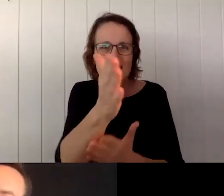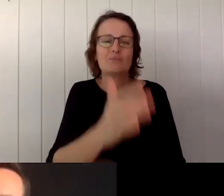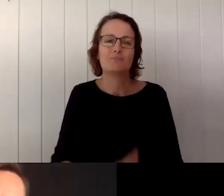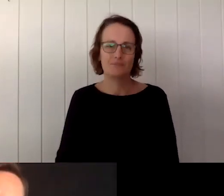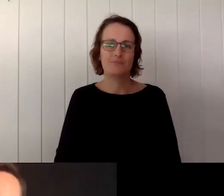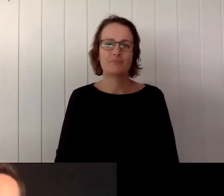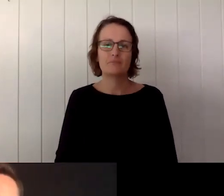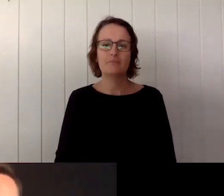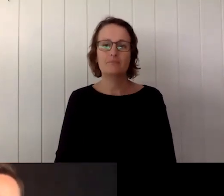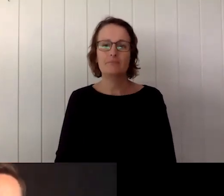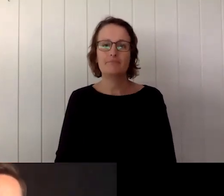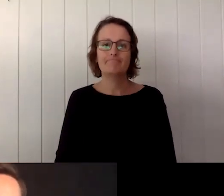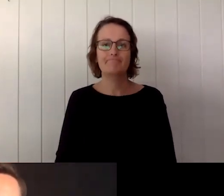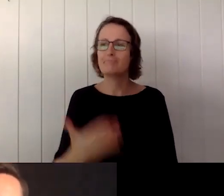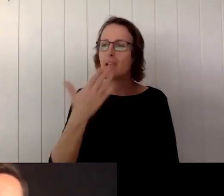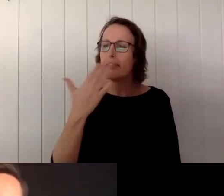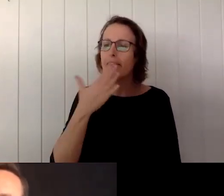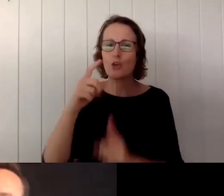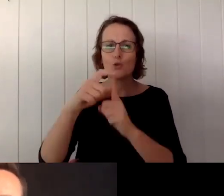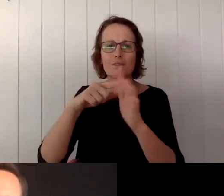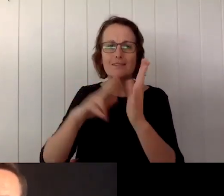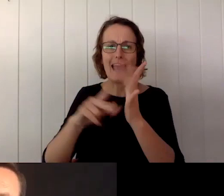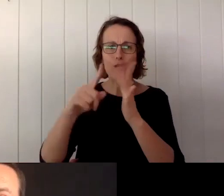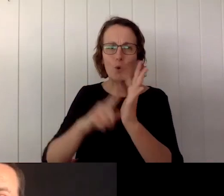Thank you so much, Daniel. That was really insightful, and I can see how